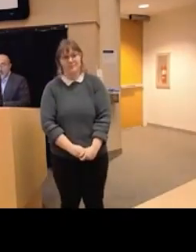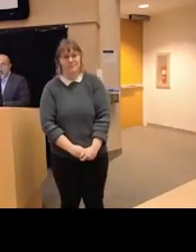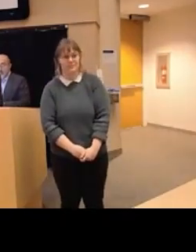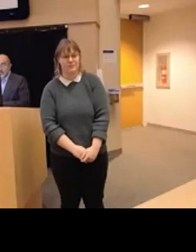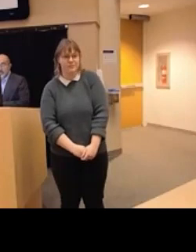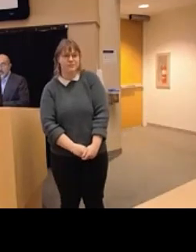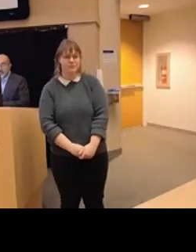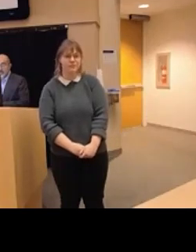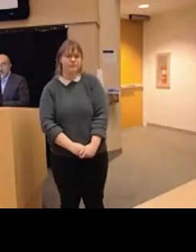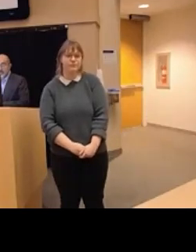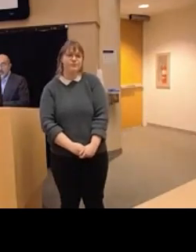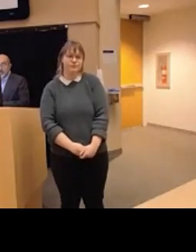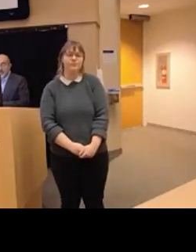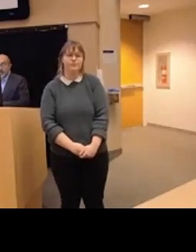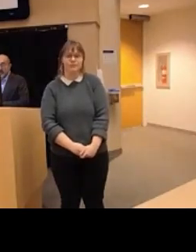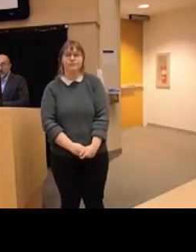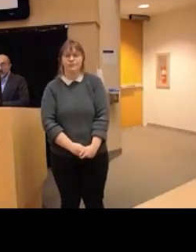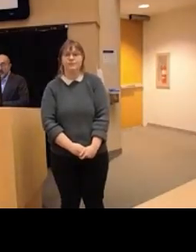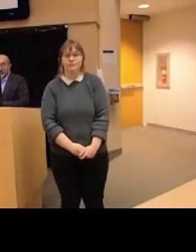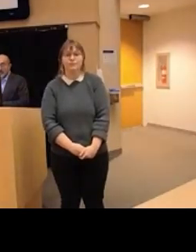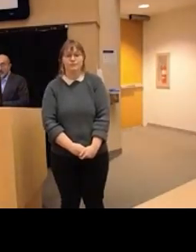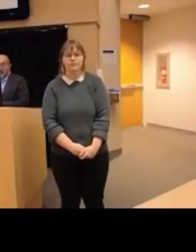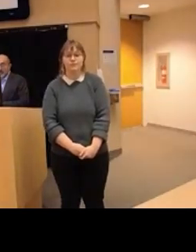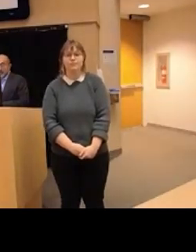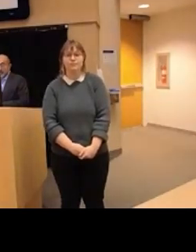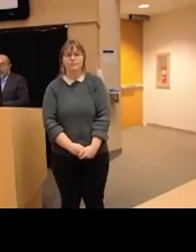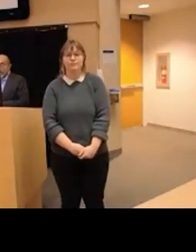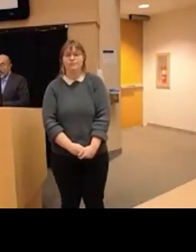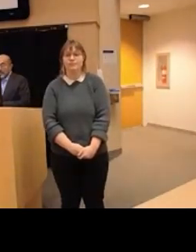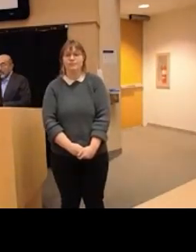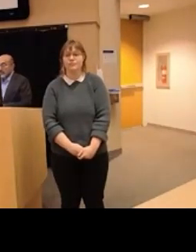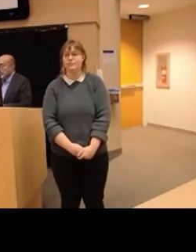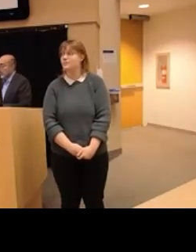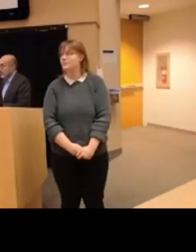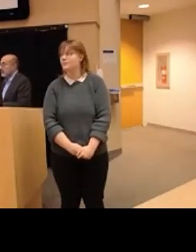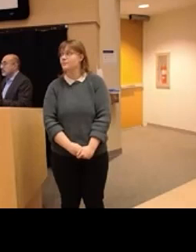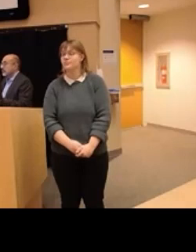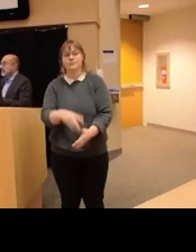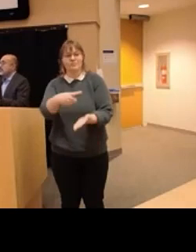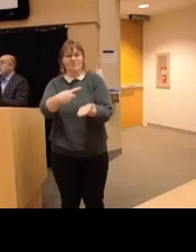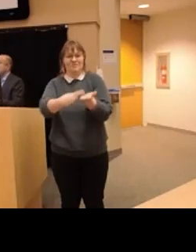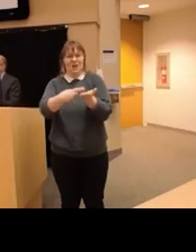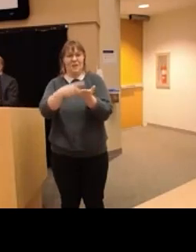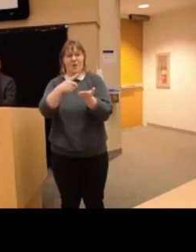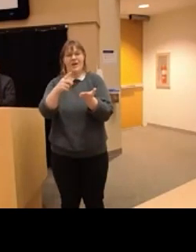go through some of these and so you know we'll talk about sort of a disease manager approach